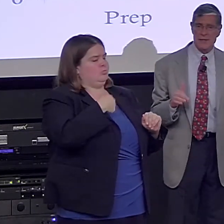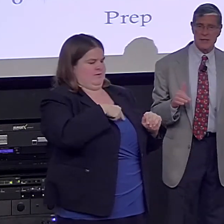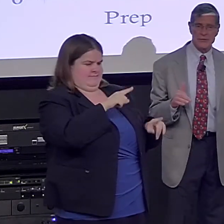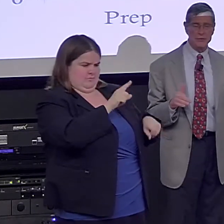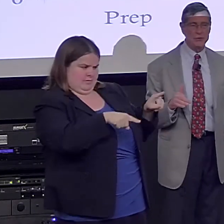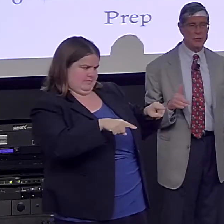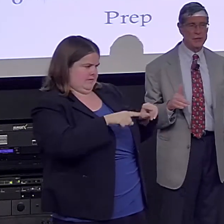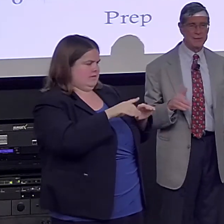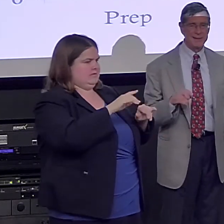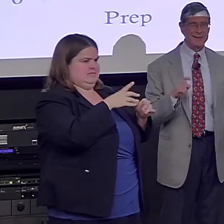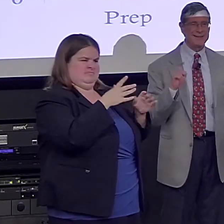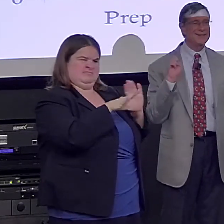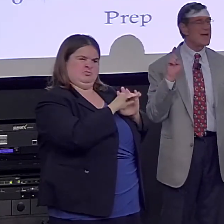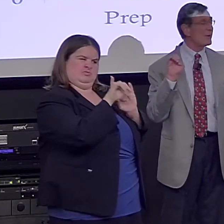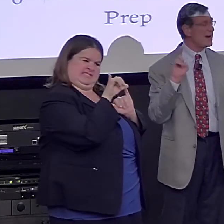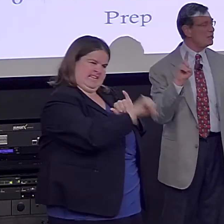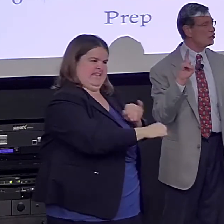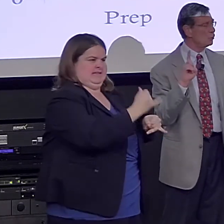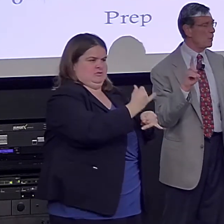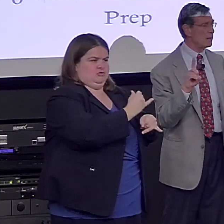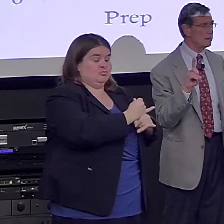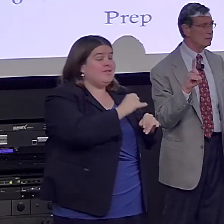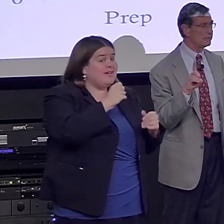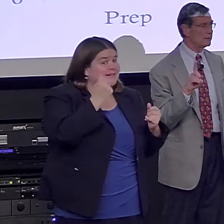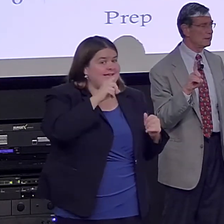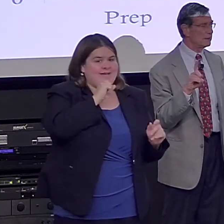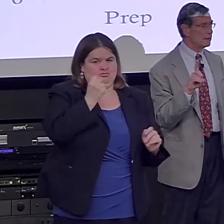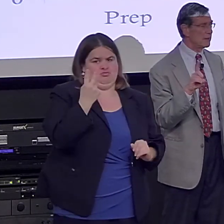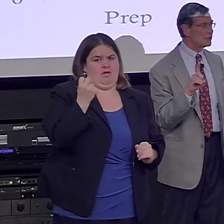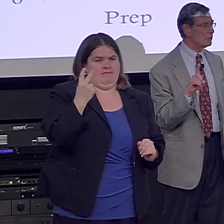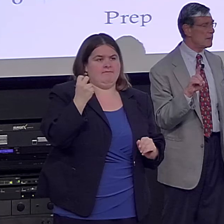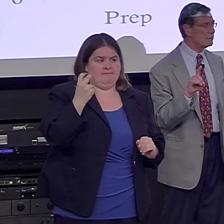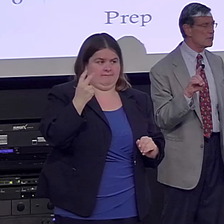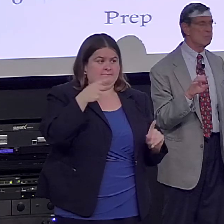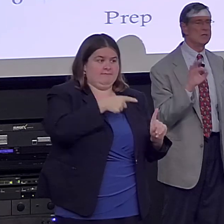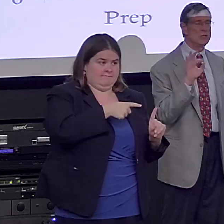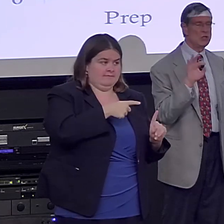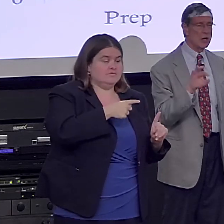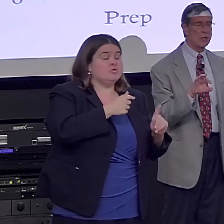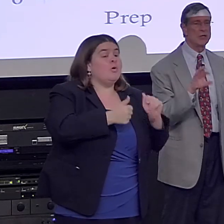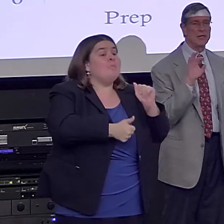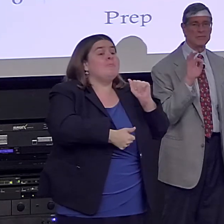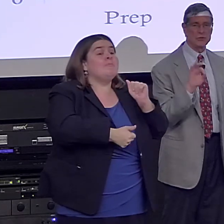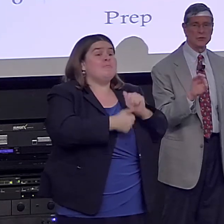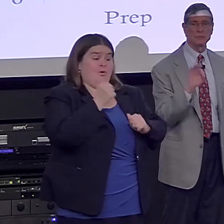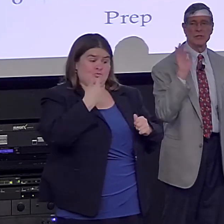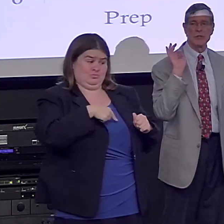in the institution, this is now age 12. So remember, the majority of the children